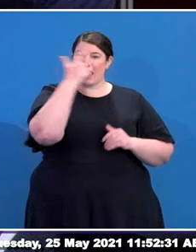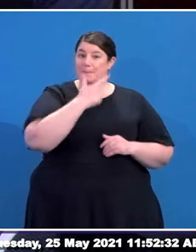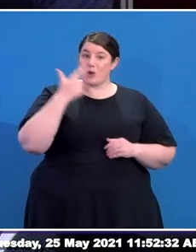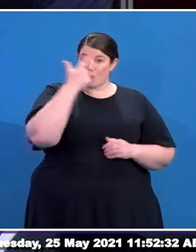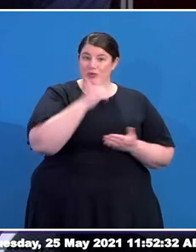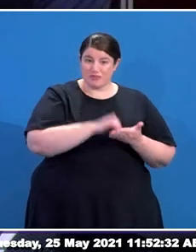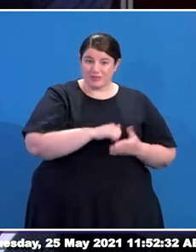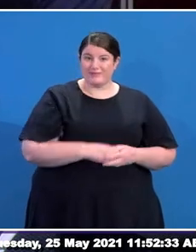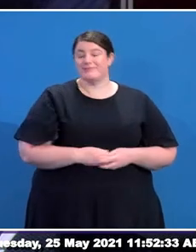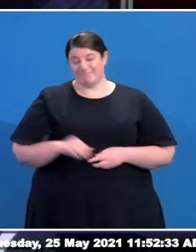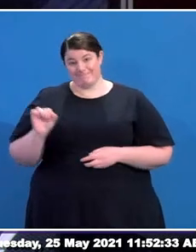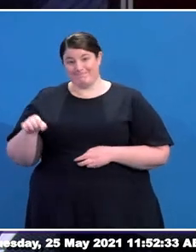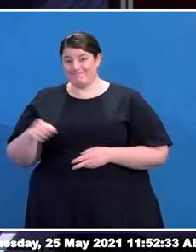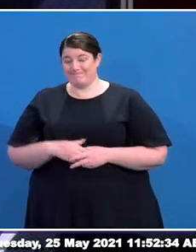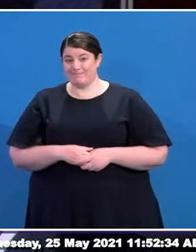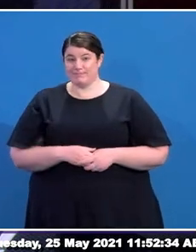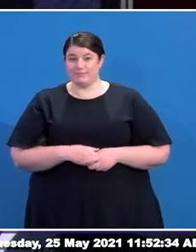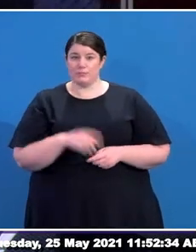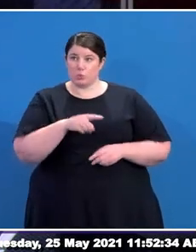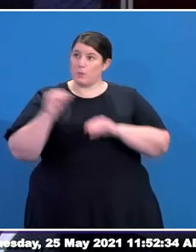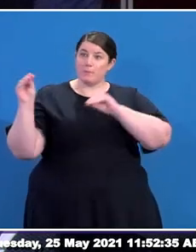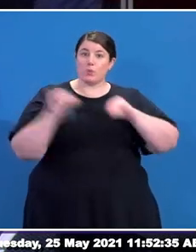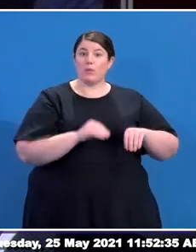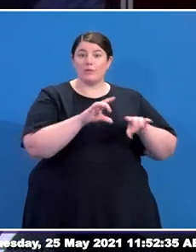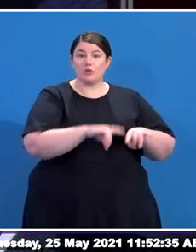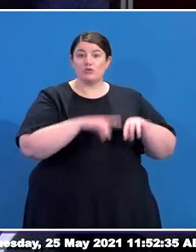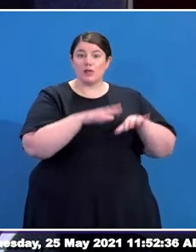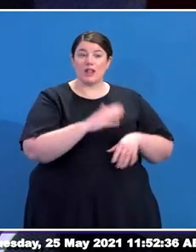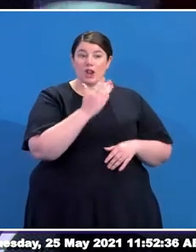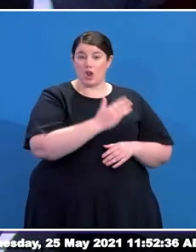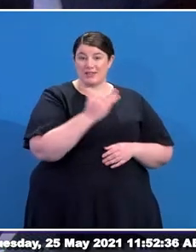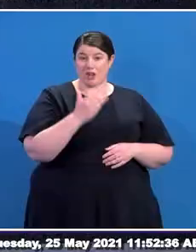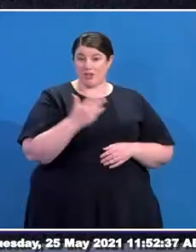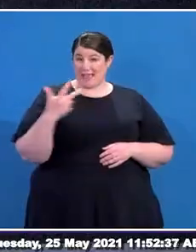And you have lived in Australia since 1998? Yes.